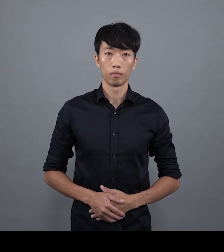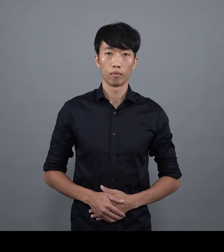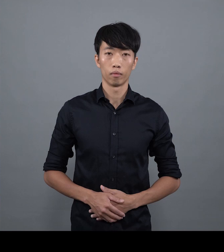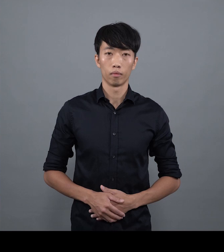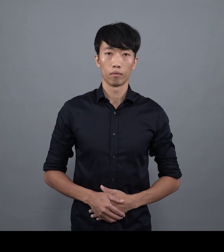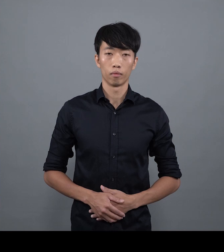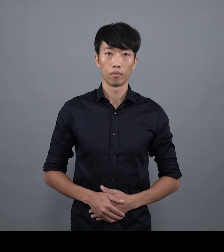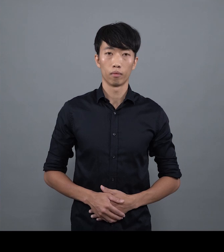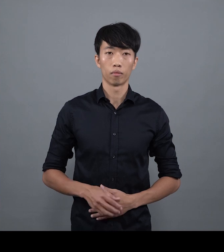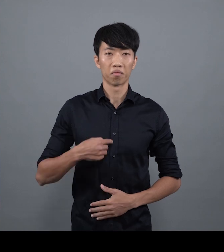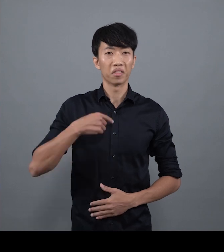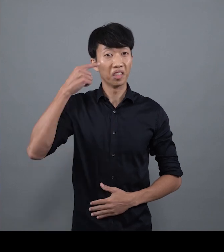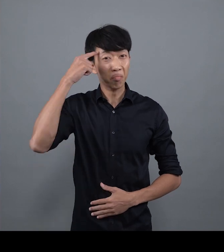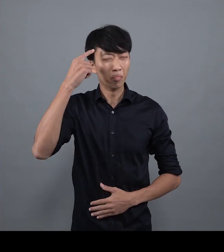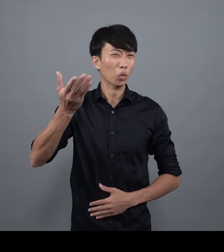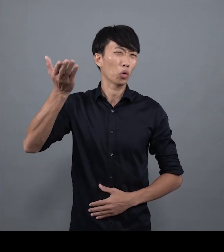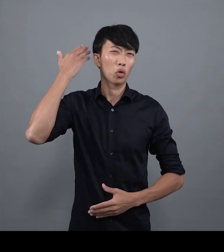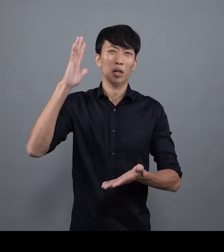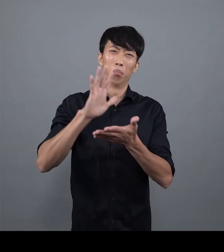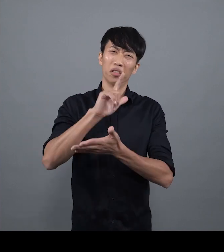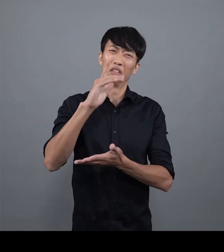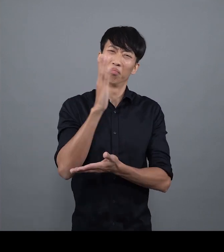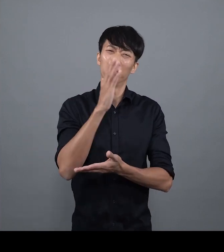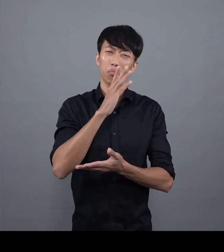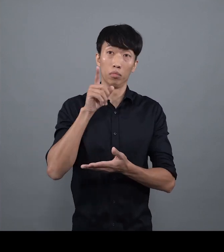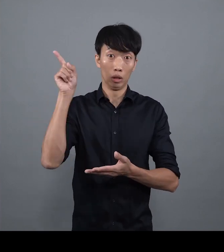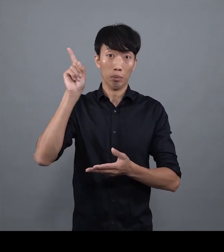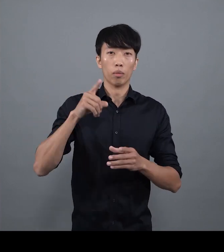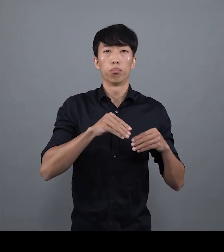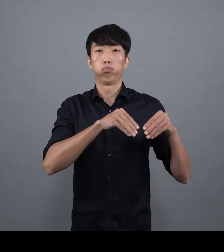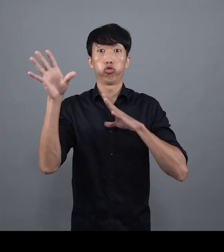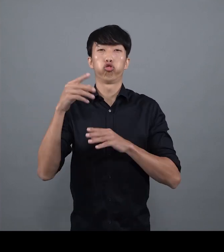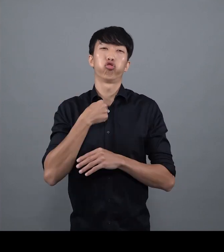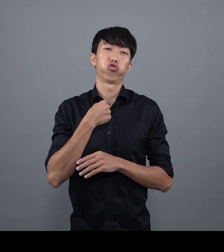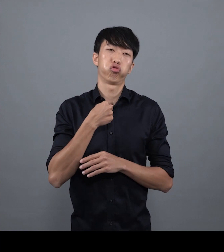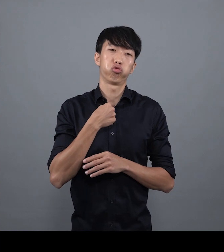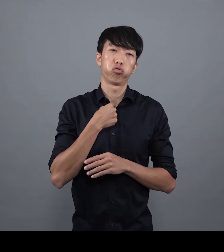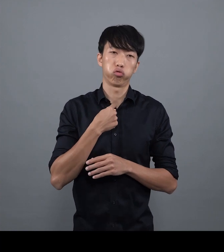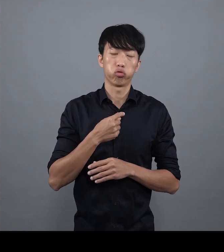[Cantonese] I think it was eight years ago when I was planning to move house